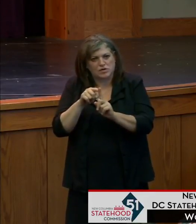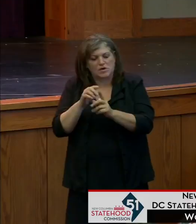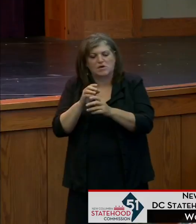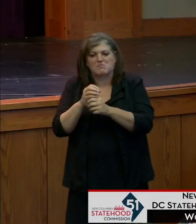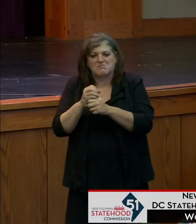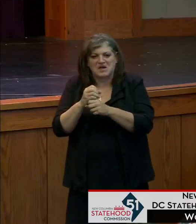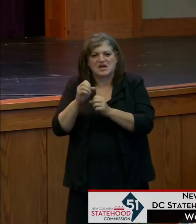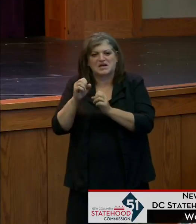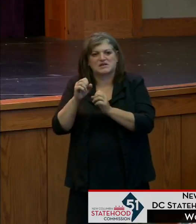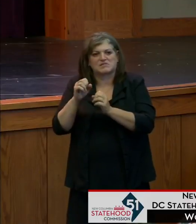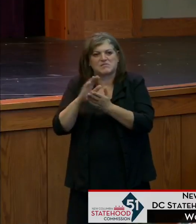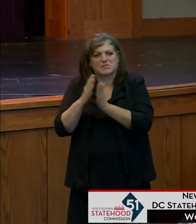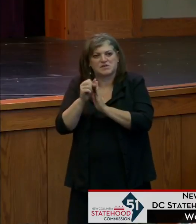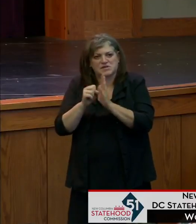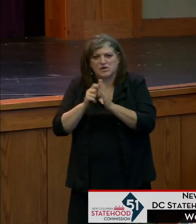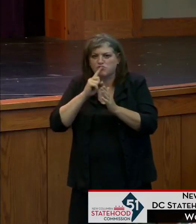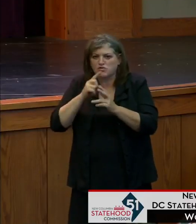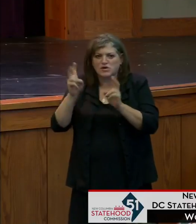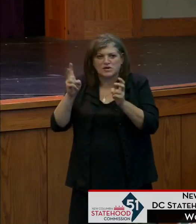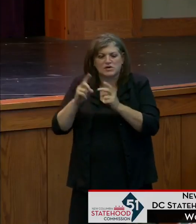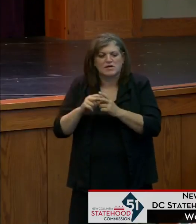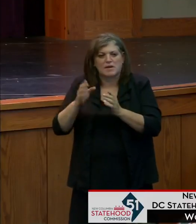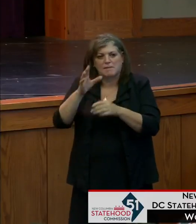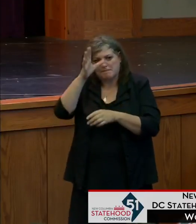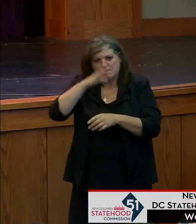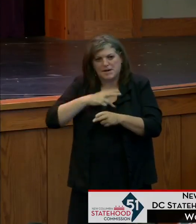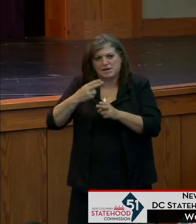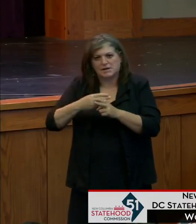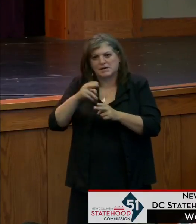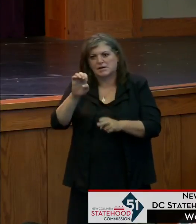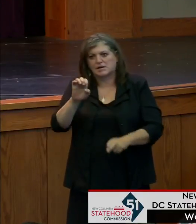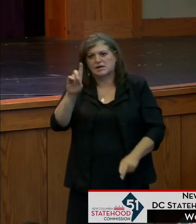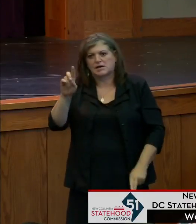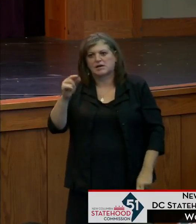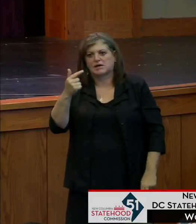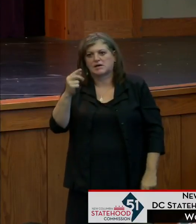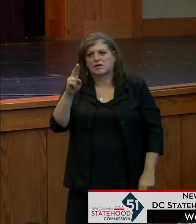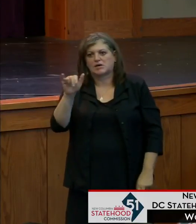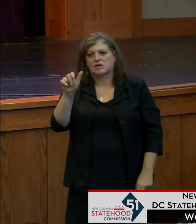REAL ISSUE IN D.C. AND THAT WAS A MAN NAMED ED GINAN, THE PERSON